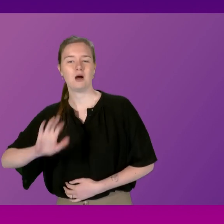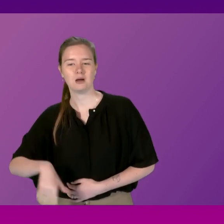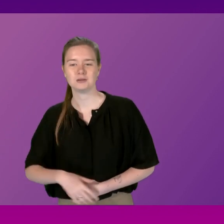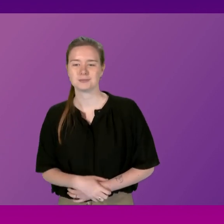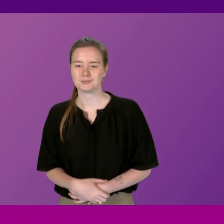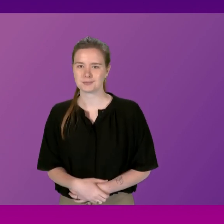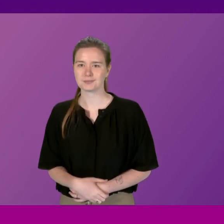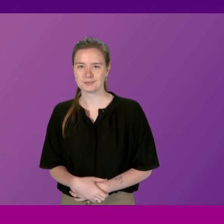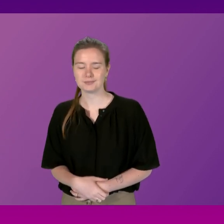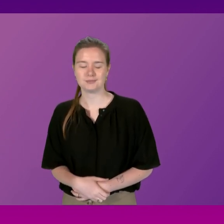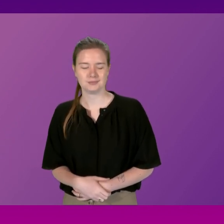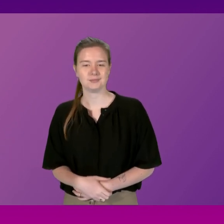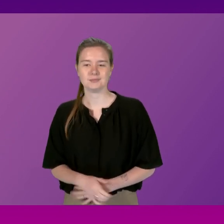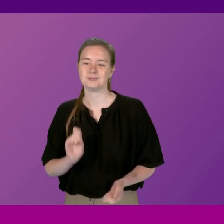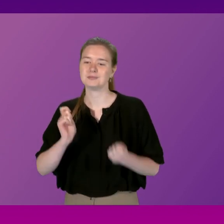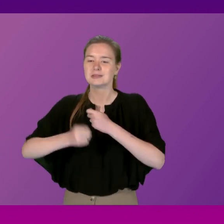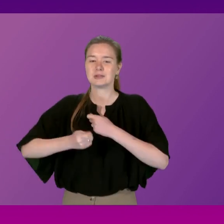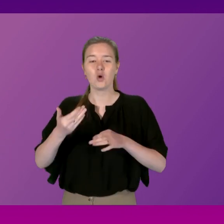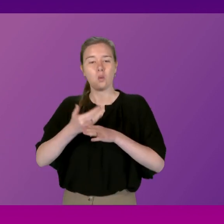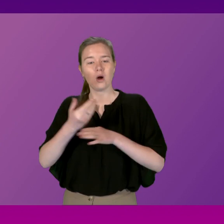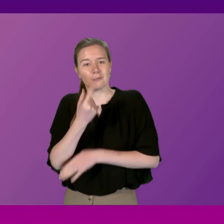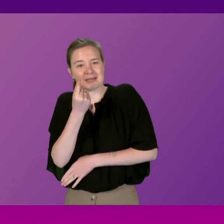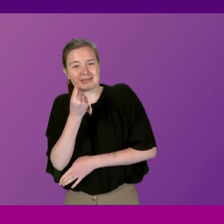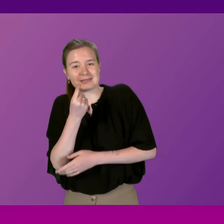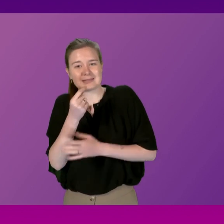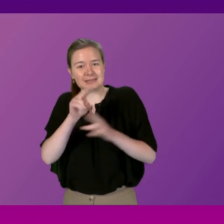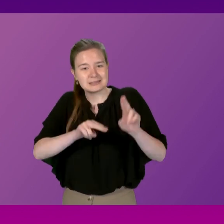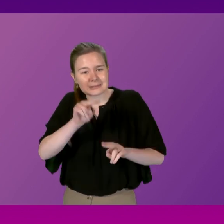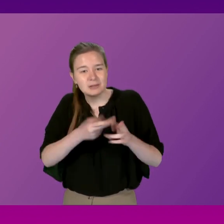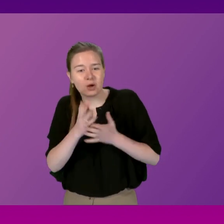The changes to work capability assessments that are proposed by the Tories concern us